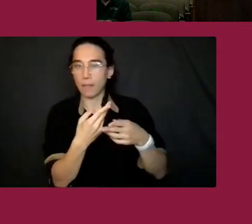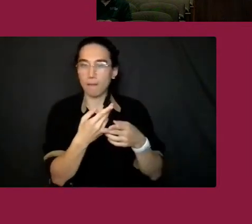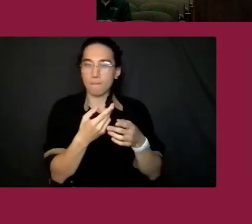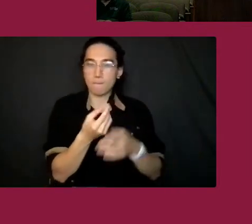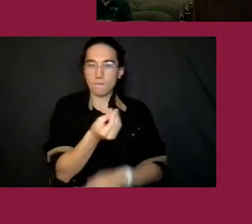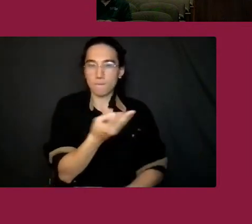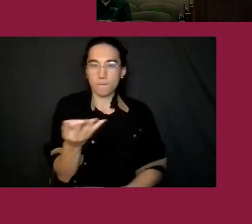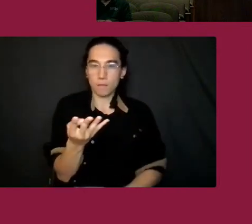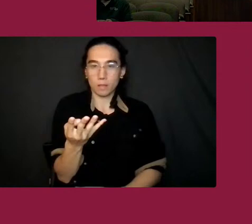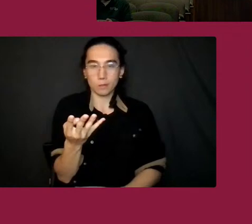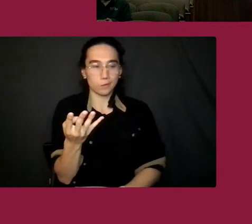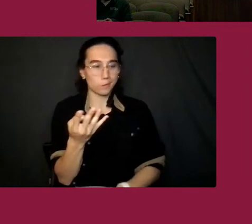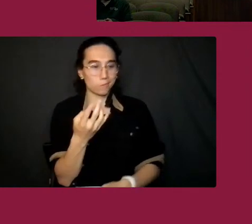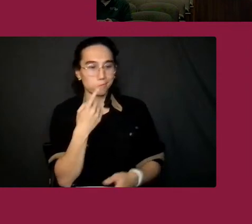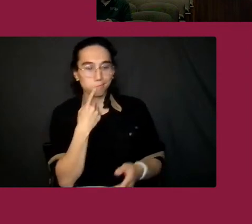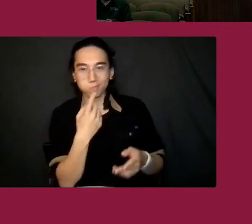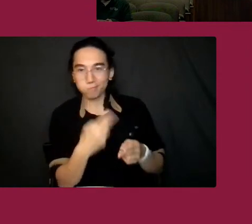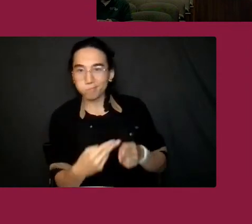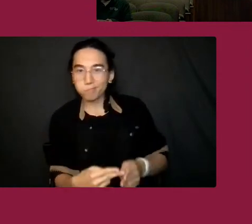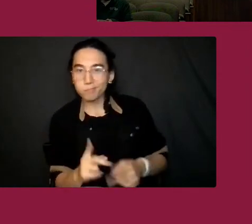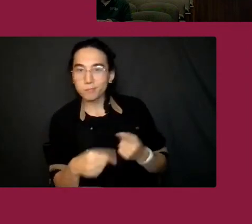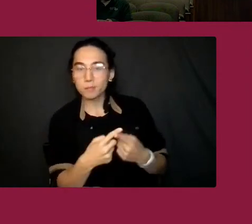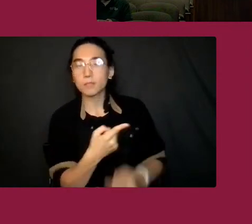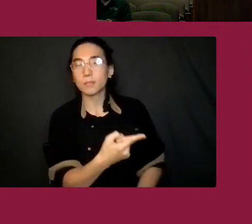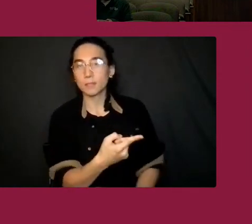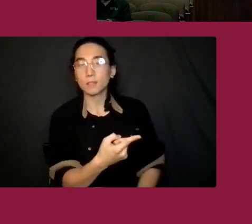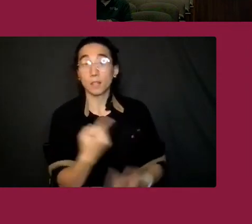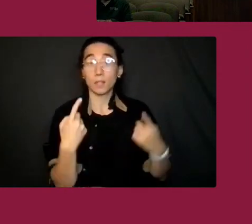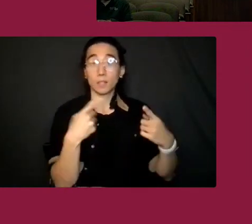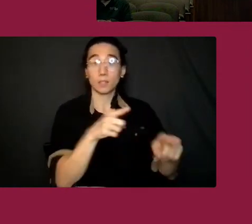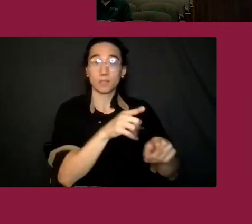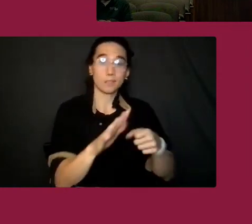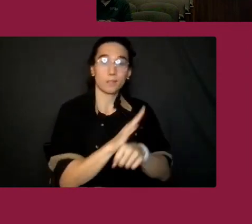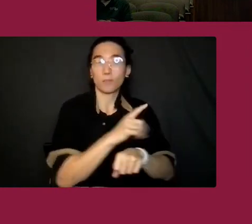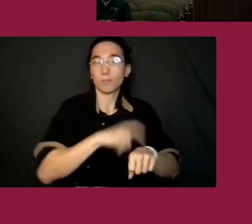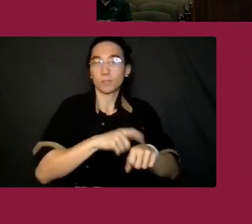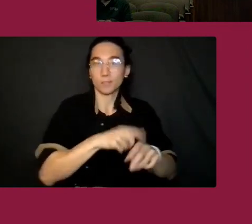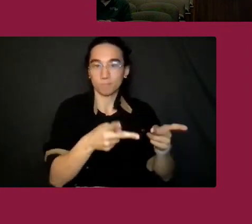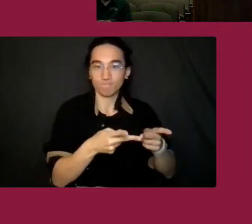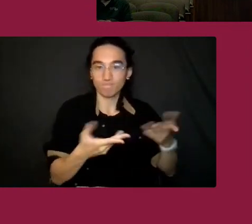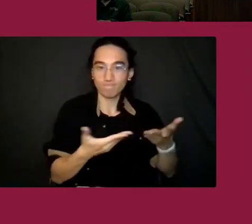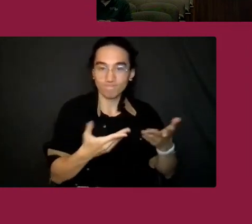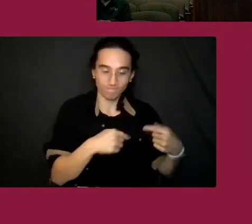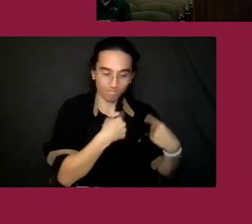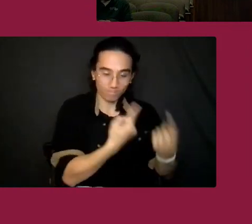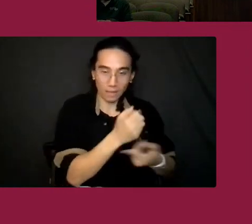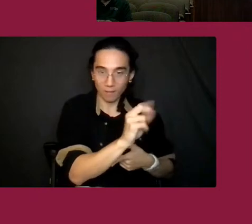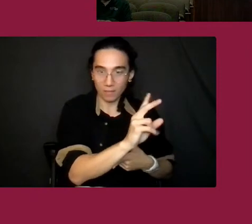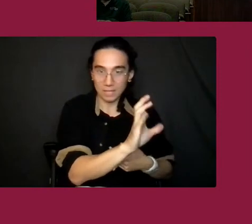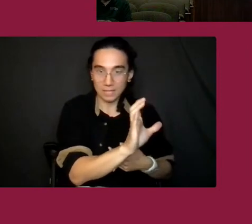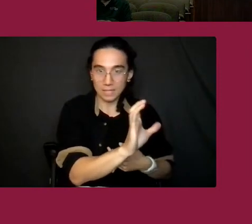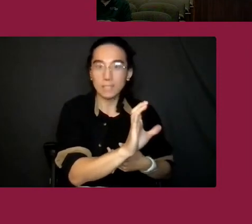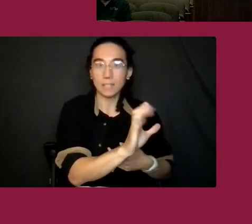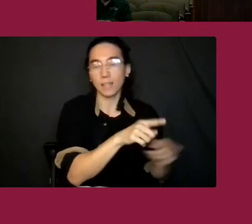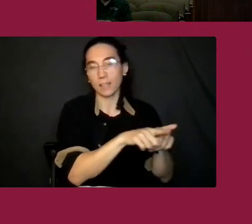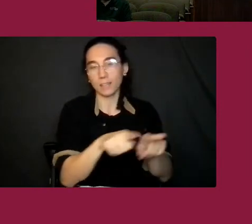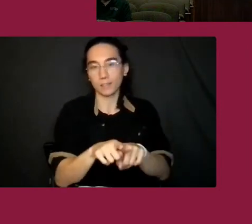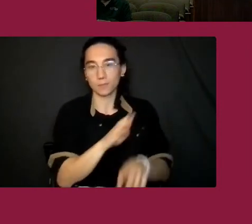During his tenure as Antelope Valley College Board of Trustees member, regardless of whether or not he agreed with